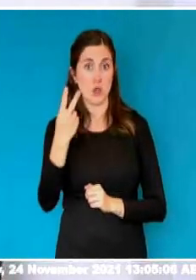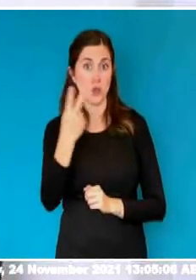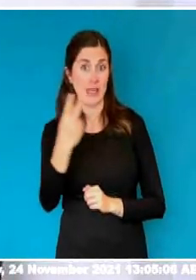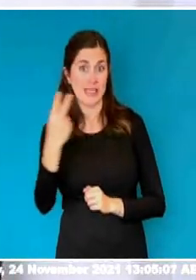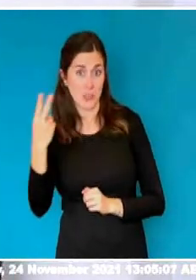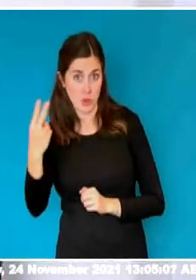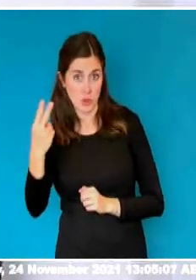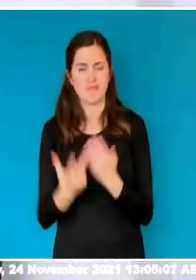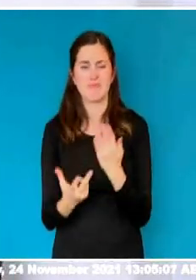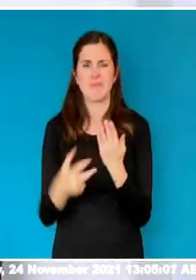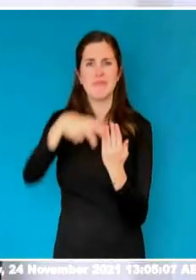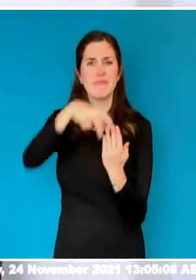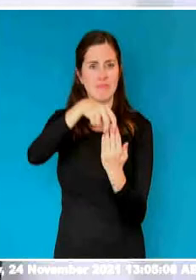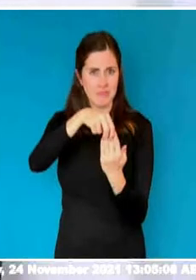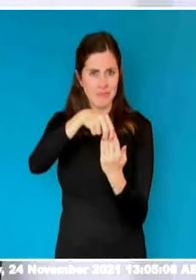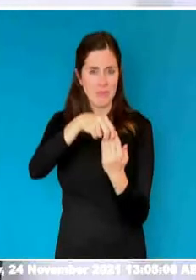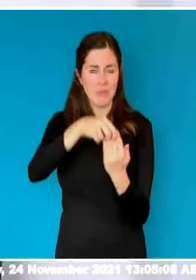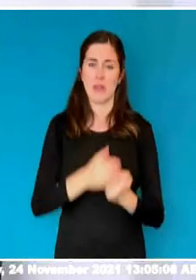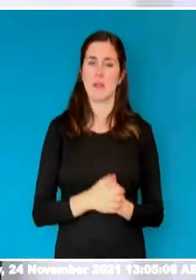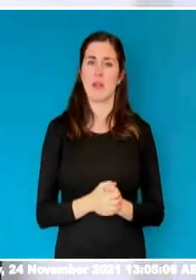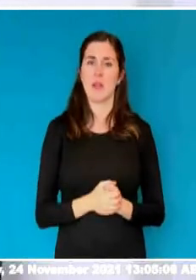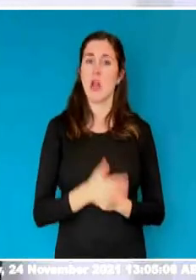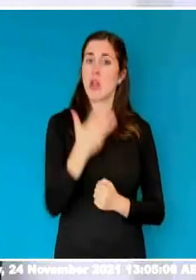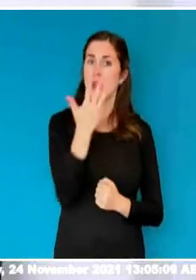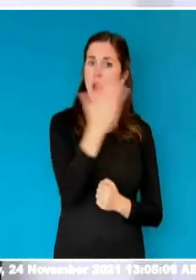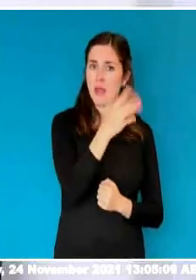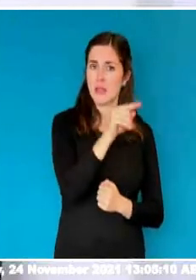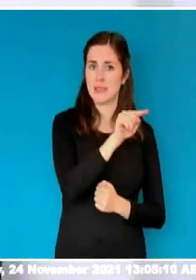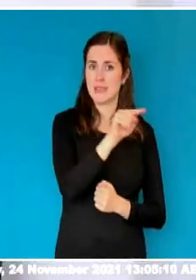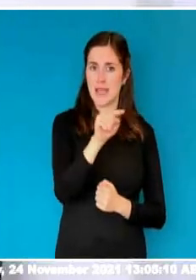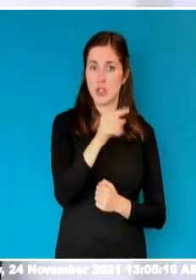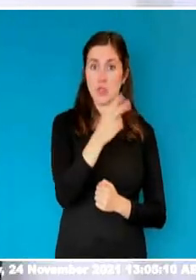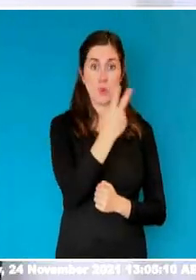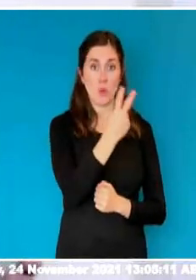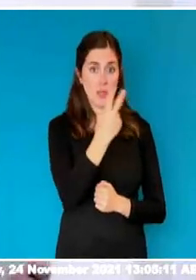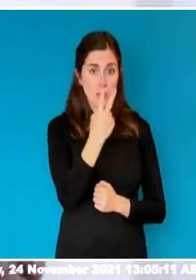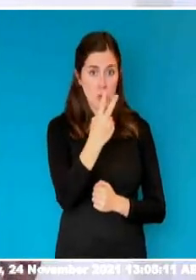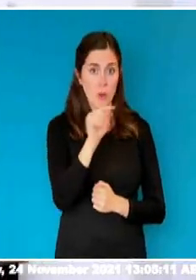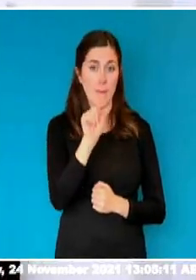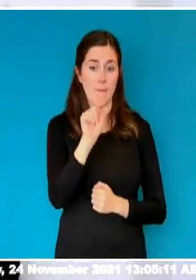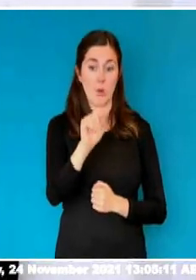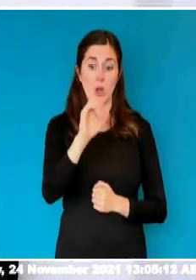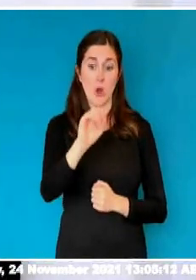with annexures 19 22.1 through to